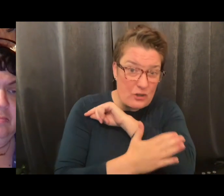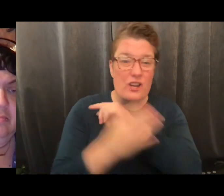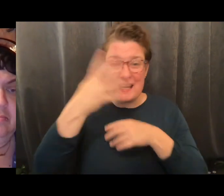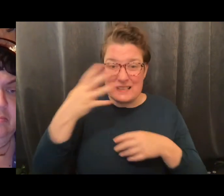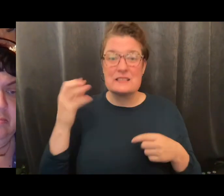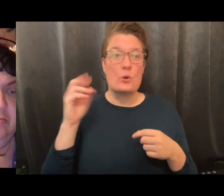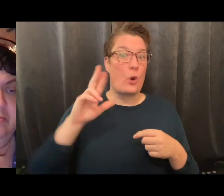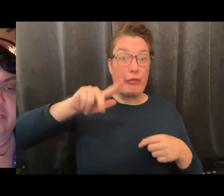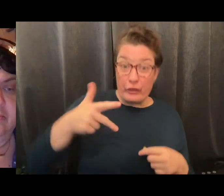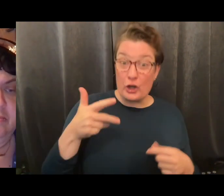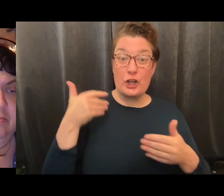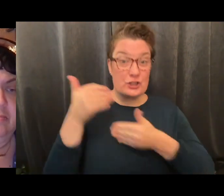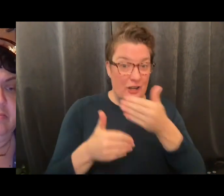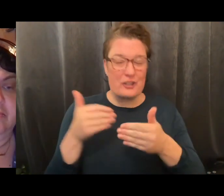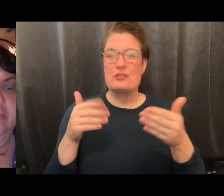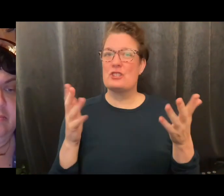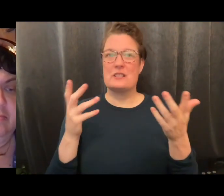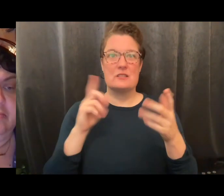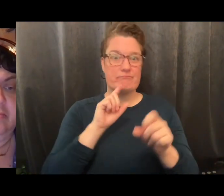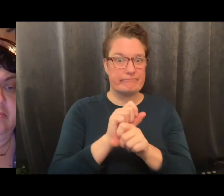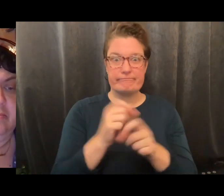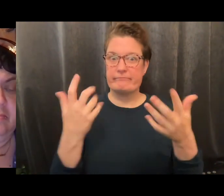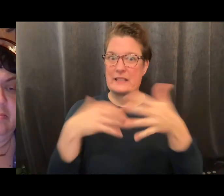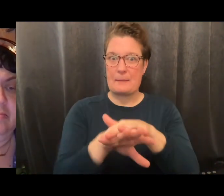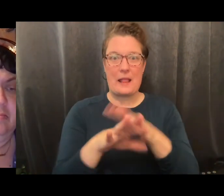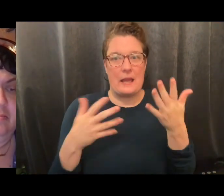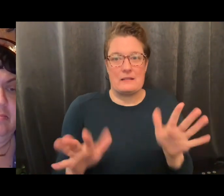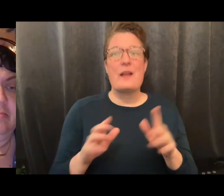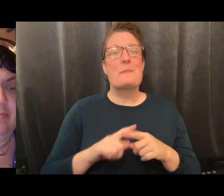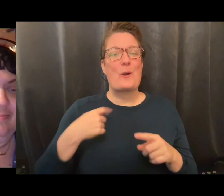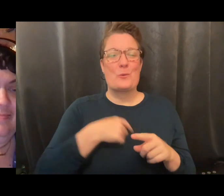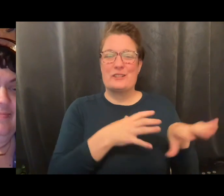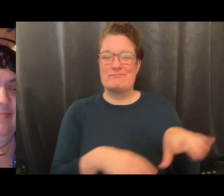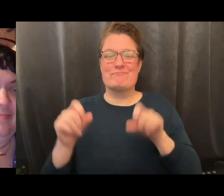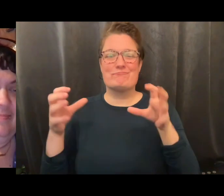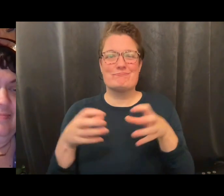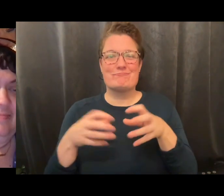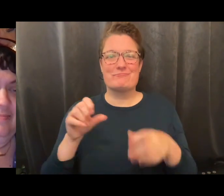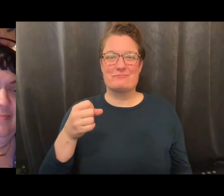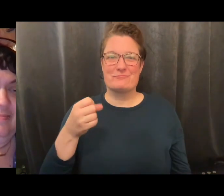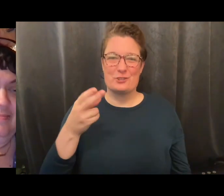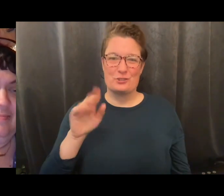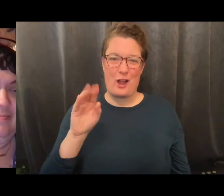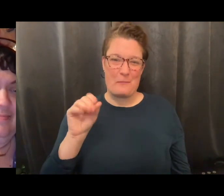And we we had a Shabbos group, and we just like examined who we were, what did we know.